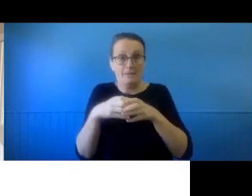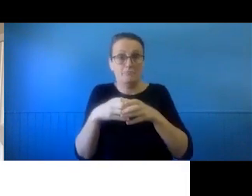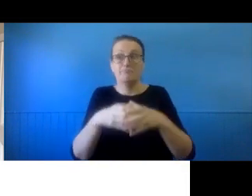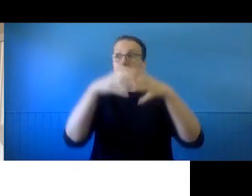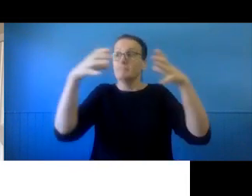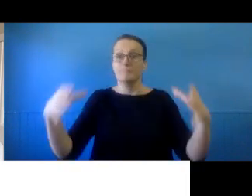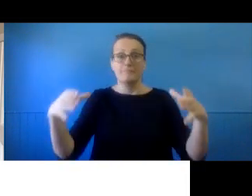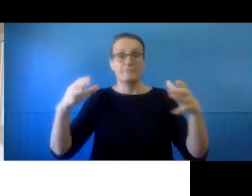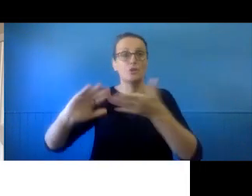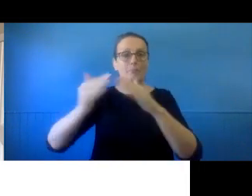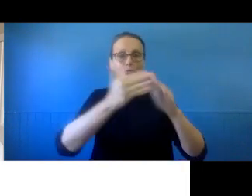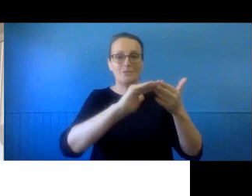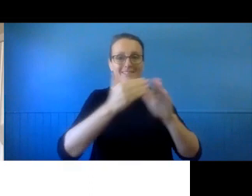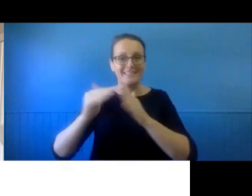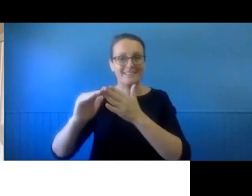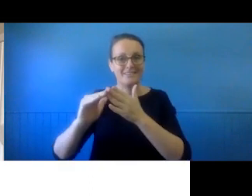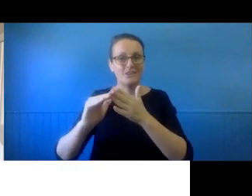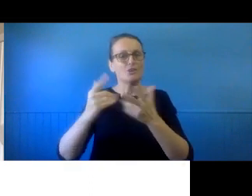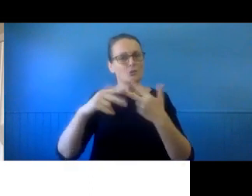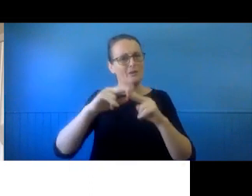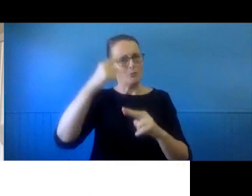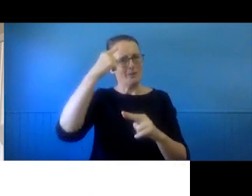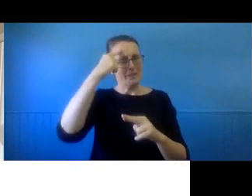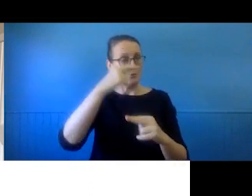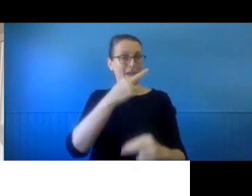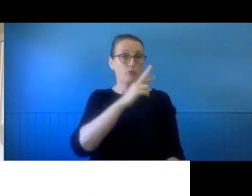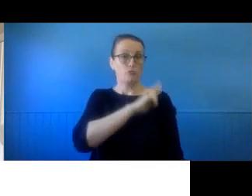when we're balancing the responsibility of innovation and